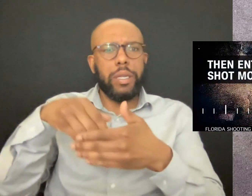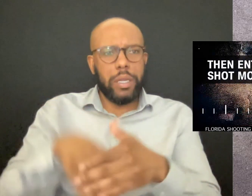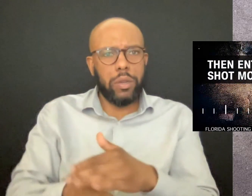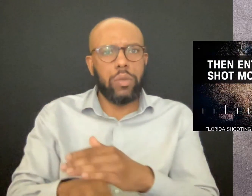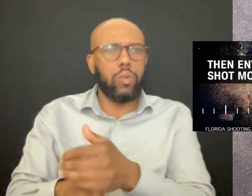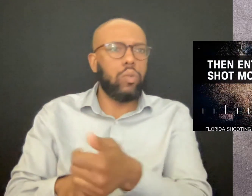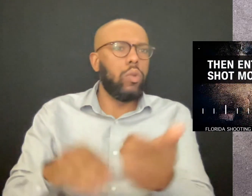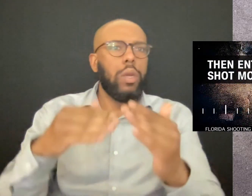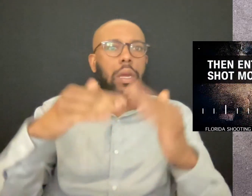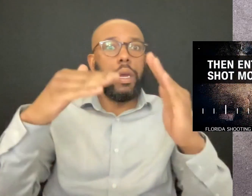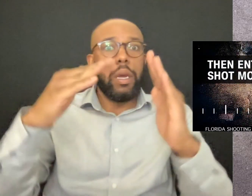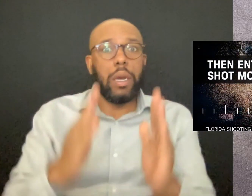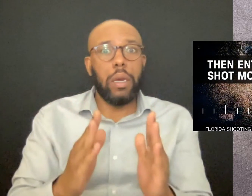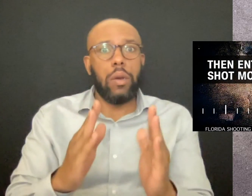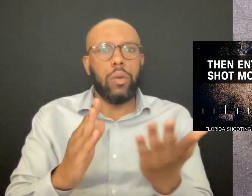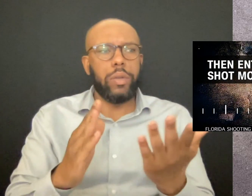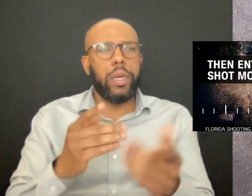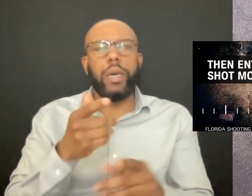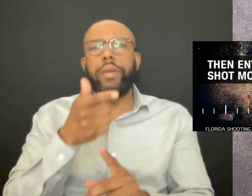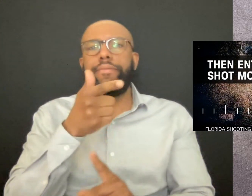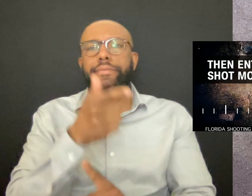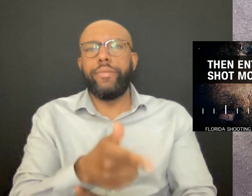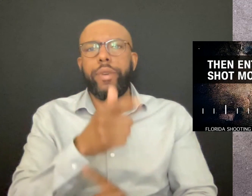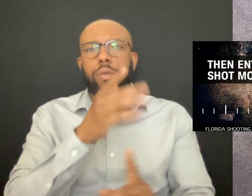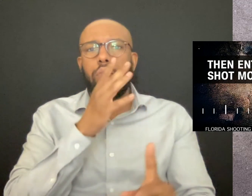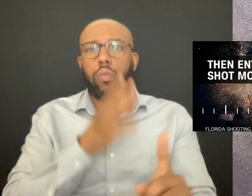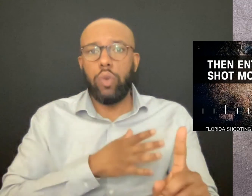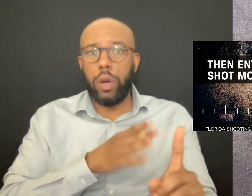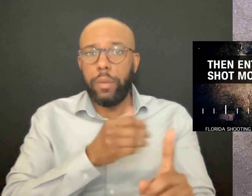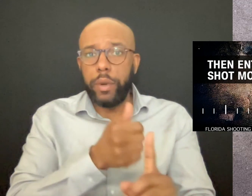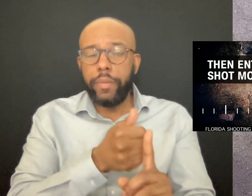and shot a woman and her nine-year-old daughter